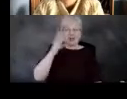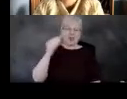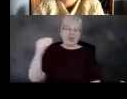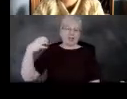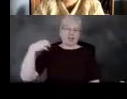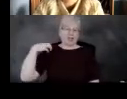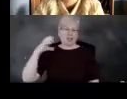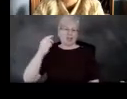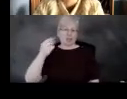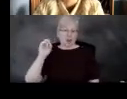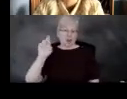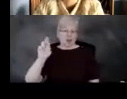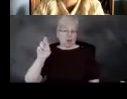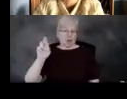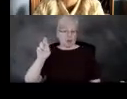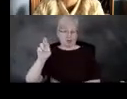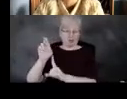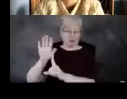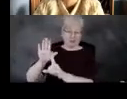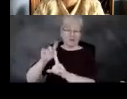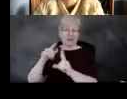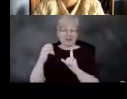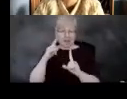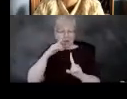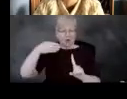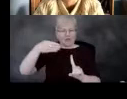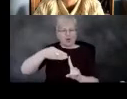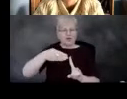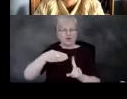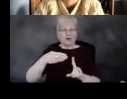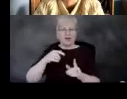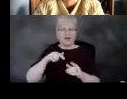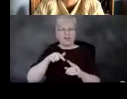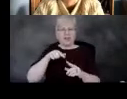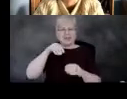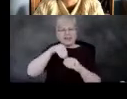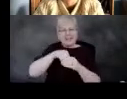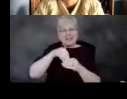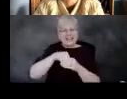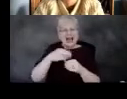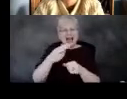17:27:26 going to talk about really thinking about how you do this inside of a iPresentation